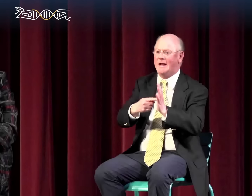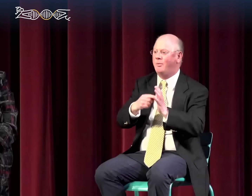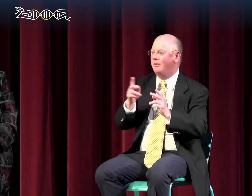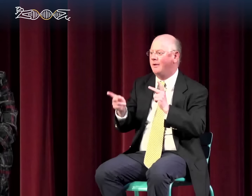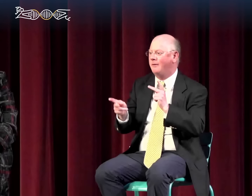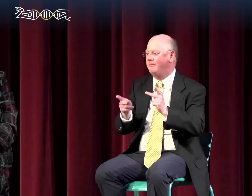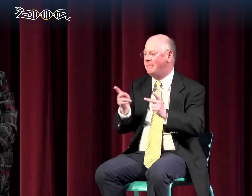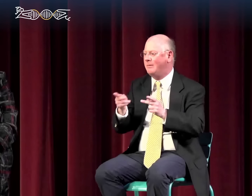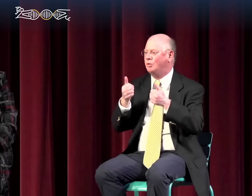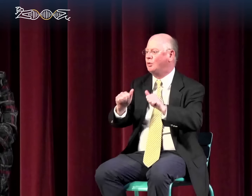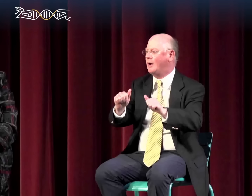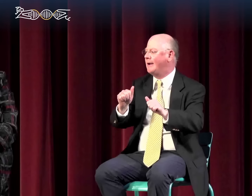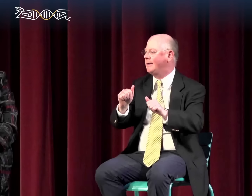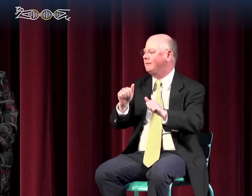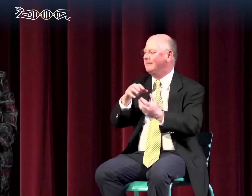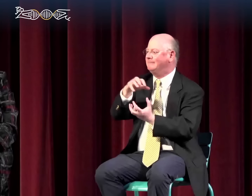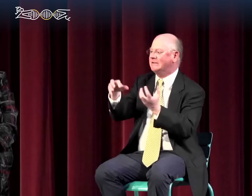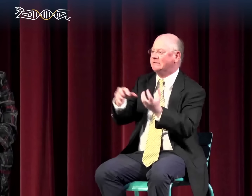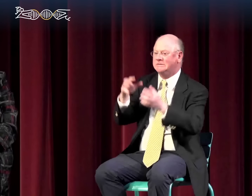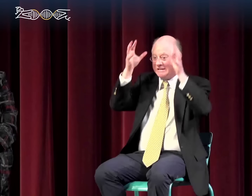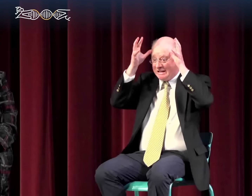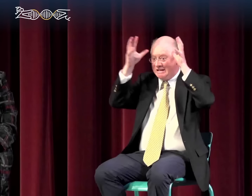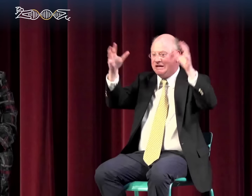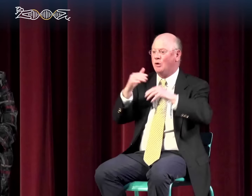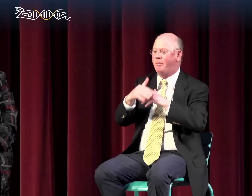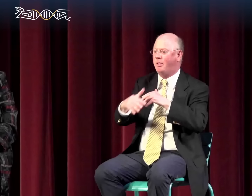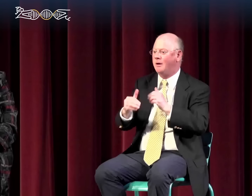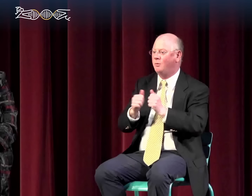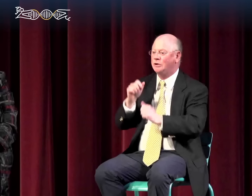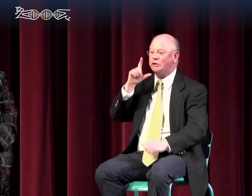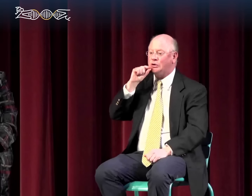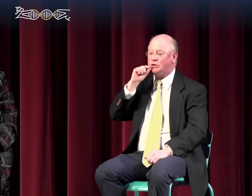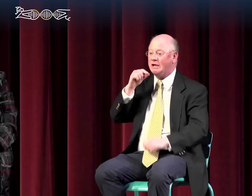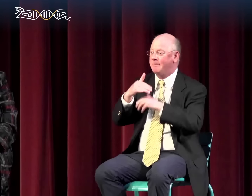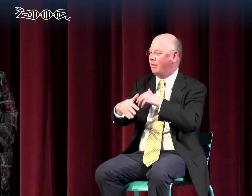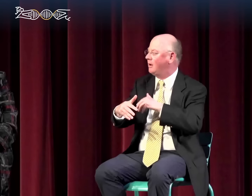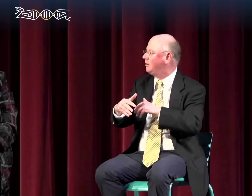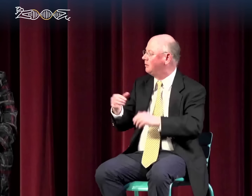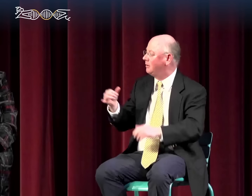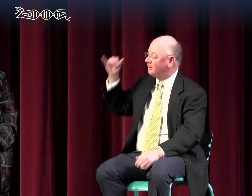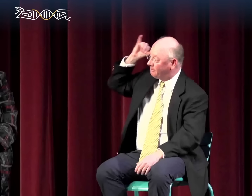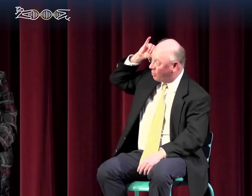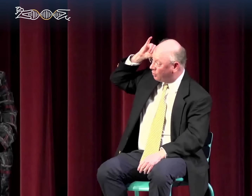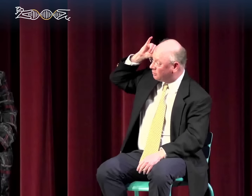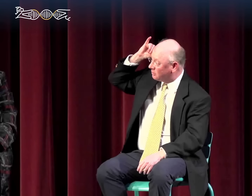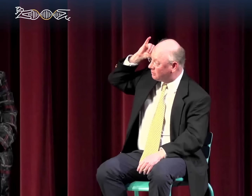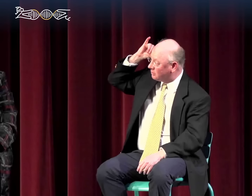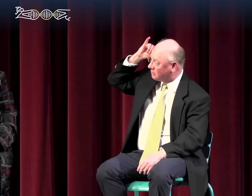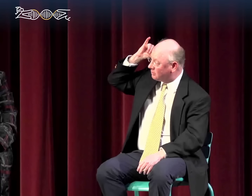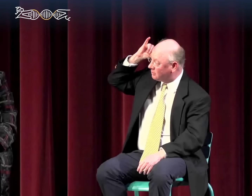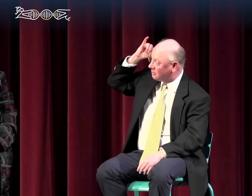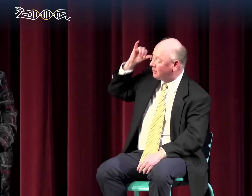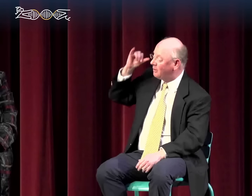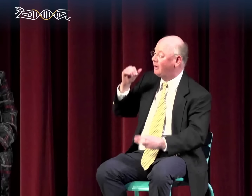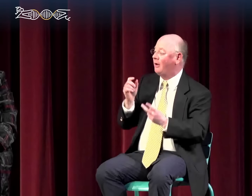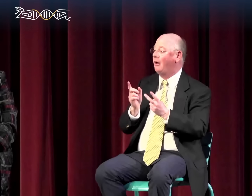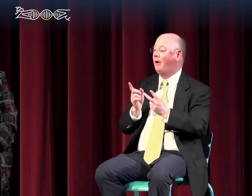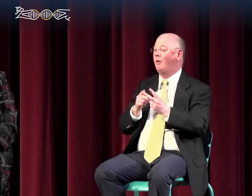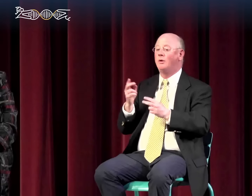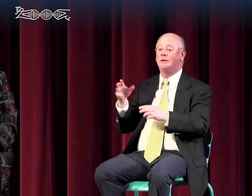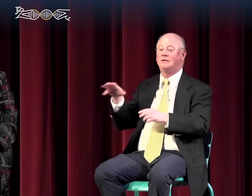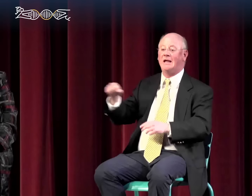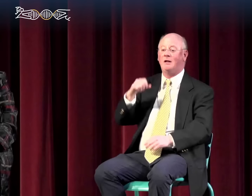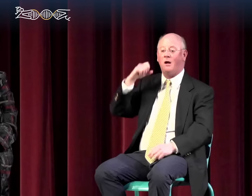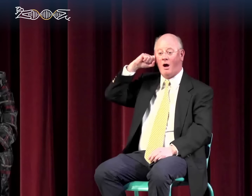trying to mix deer blood with chicken blood and pour that in the ear or